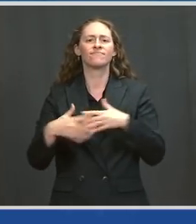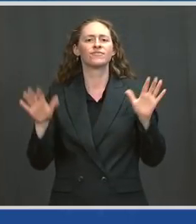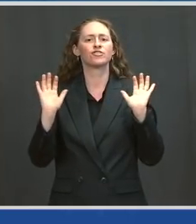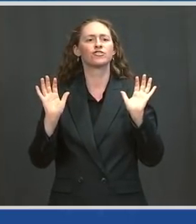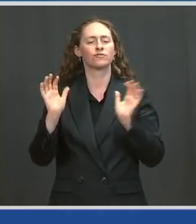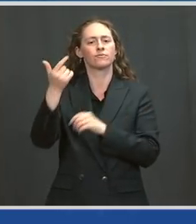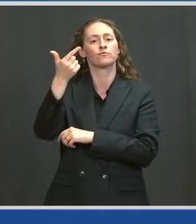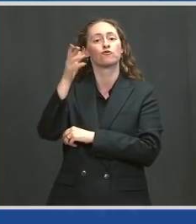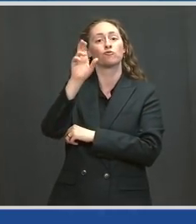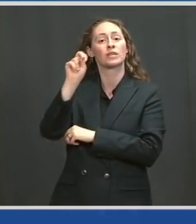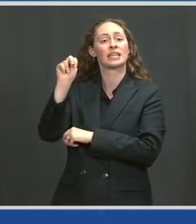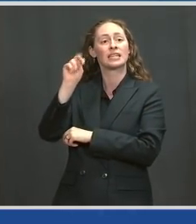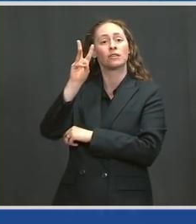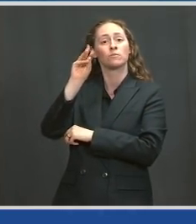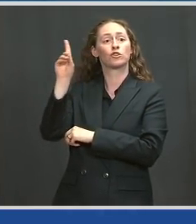it was not separated from the outside.